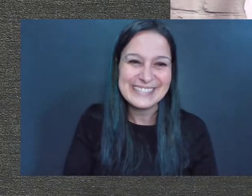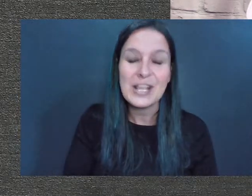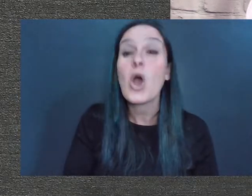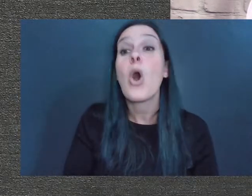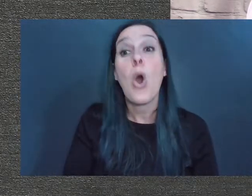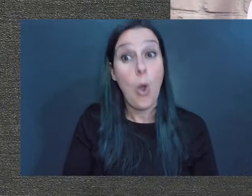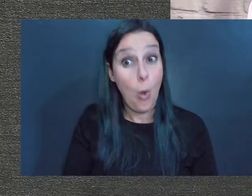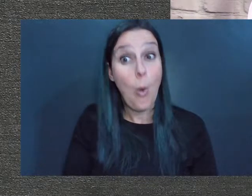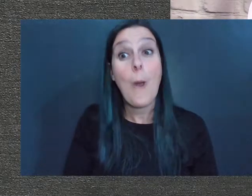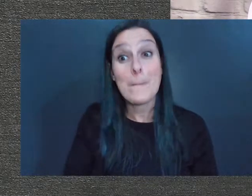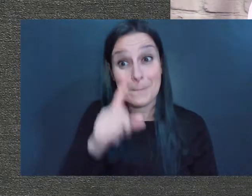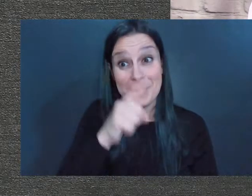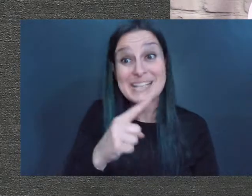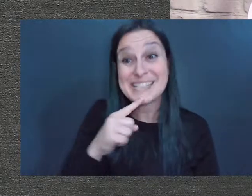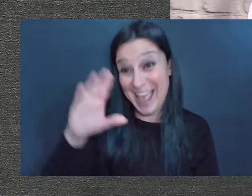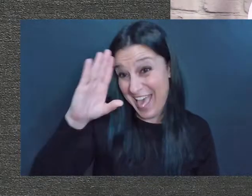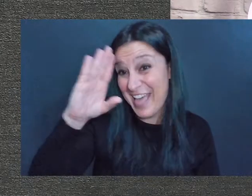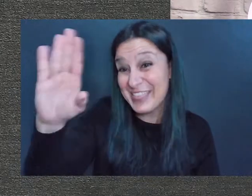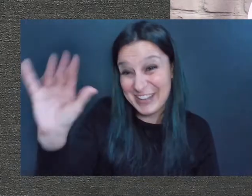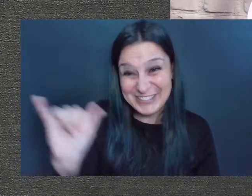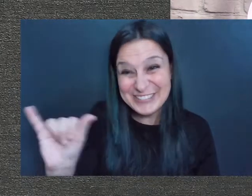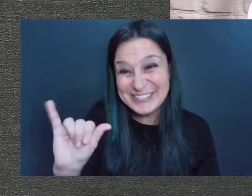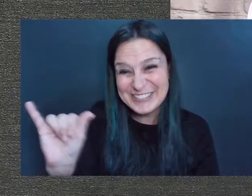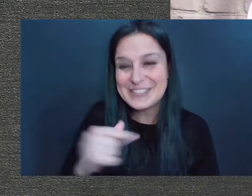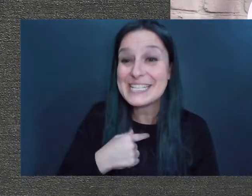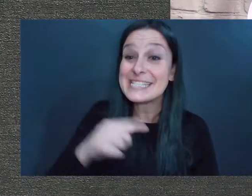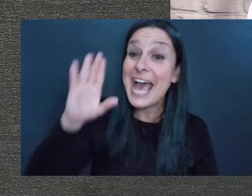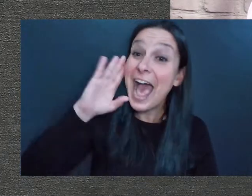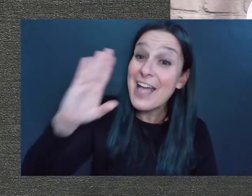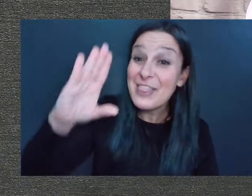Oh, he said hello back. He said hello boys and girls.